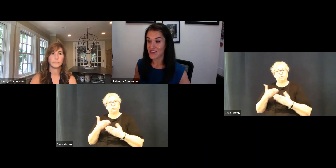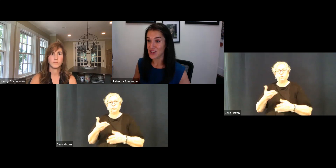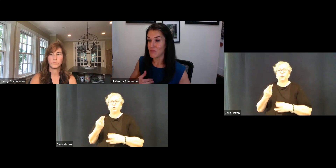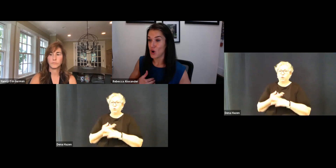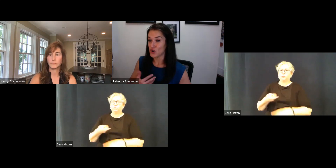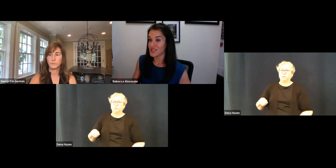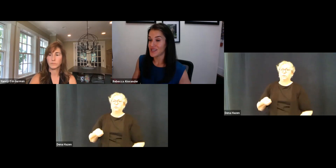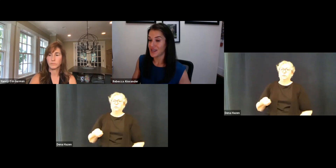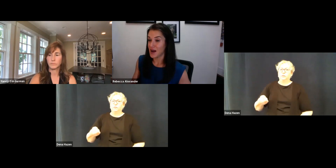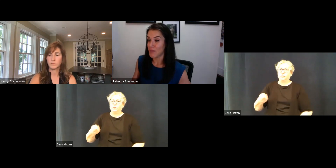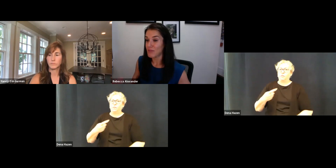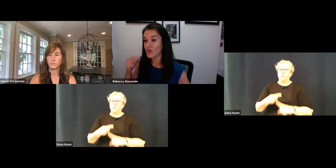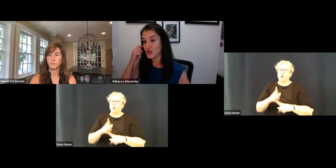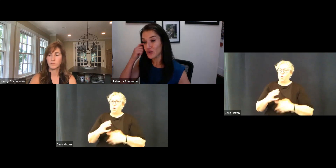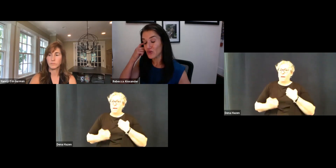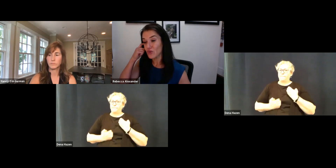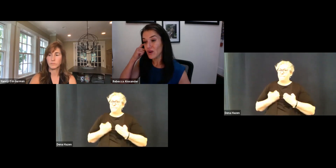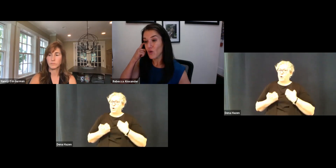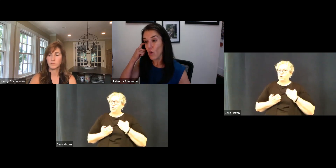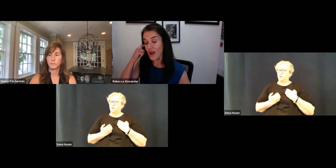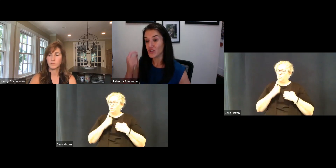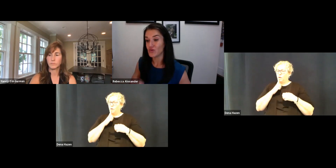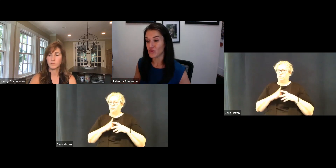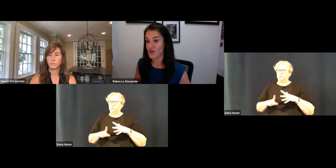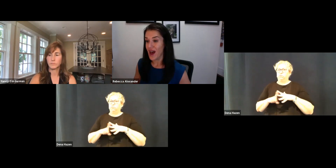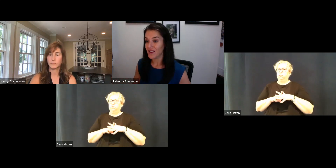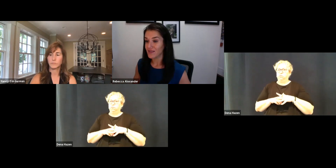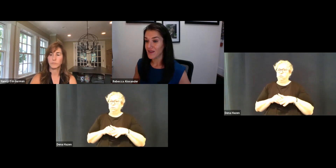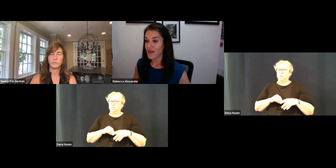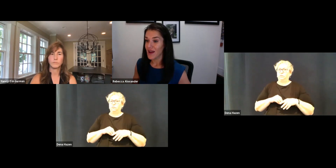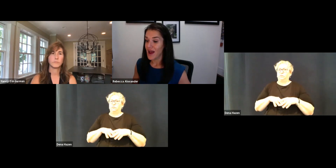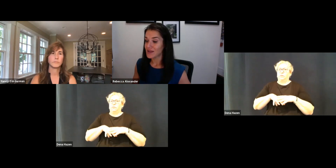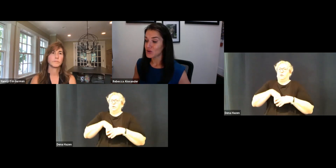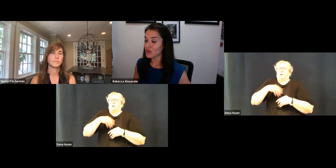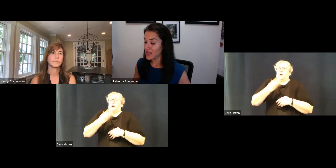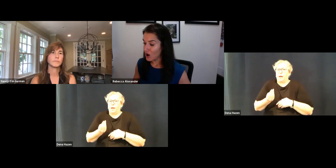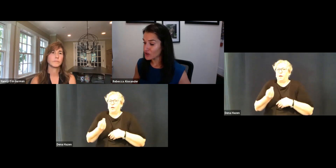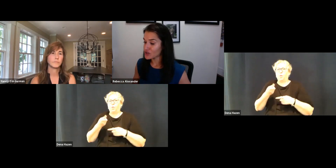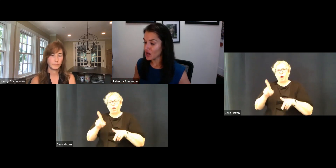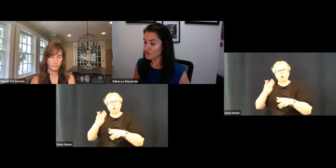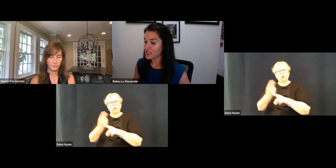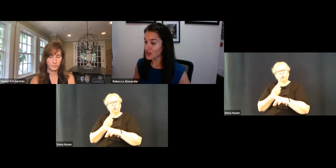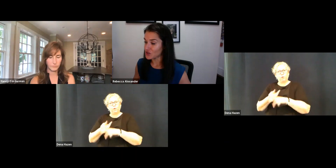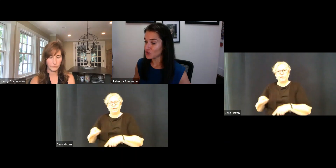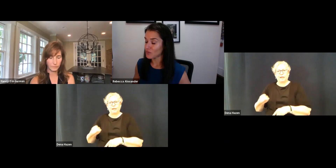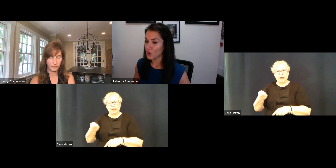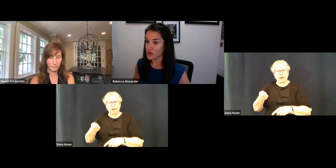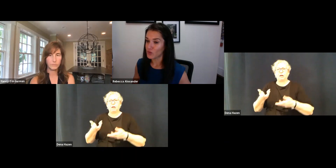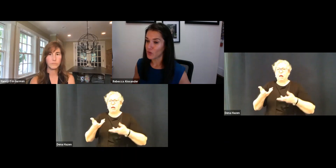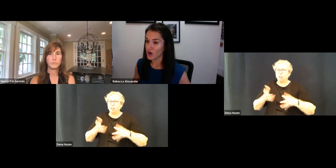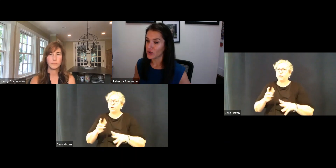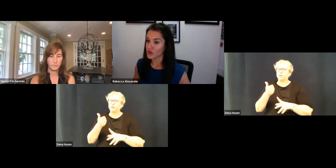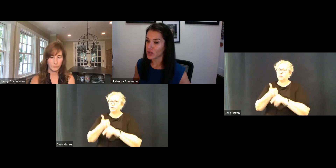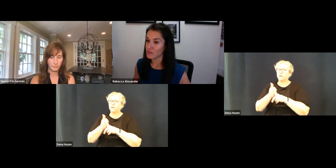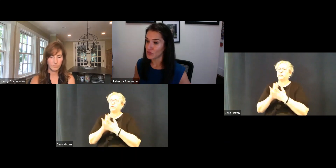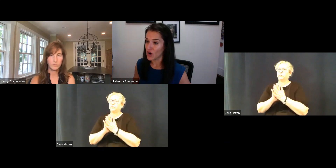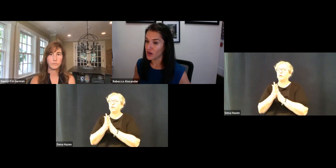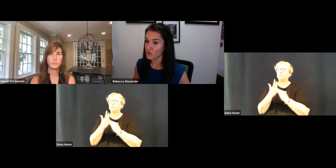and the emotions that come up for you when you do that to allow yourself to get to a point where you can move on.